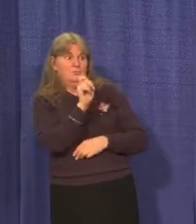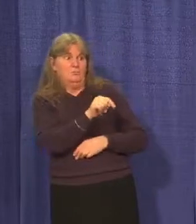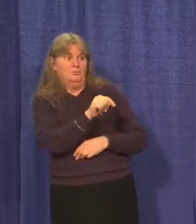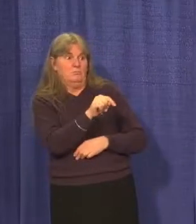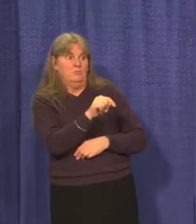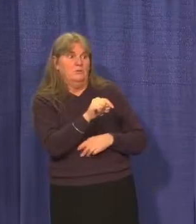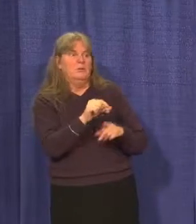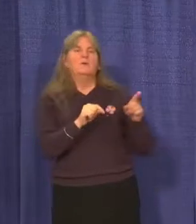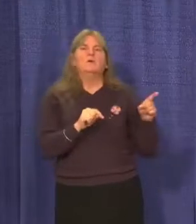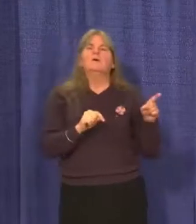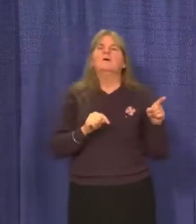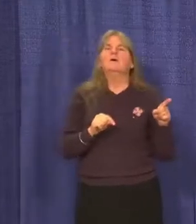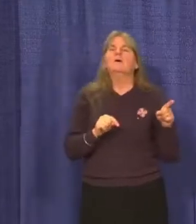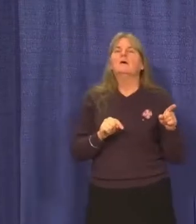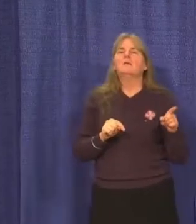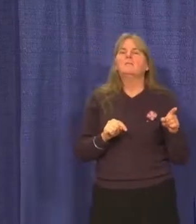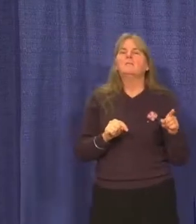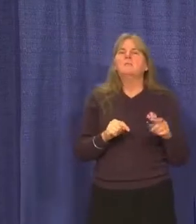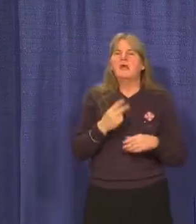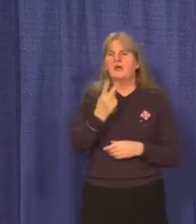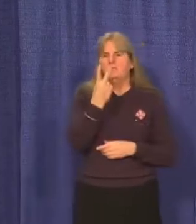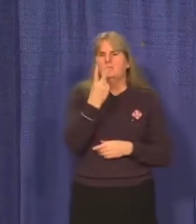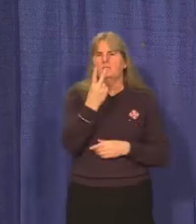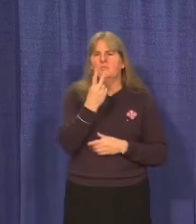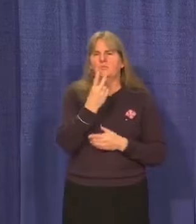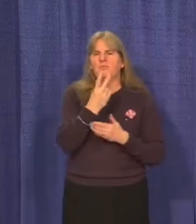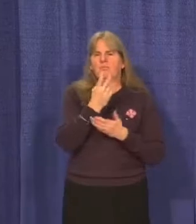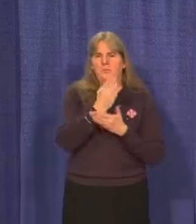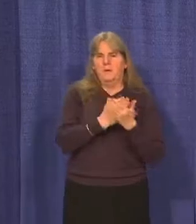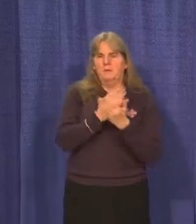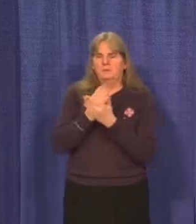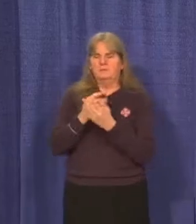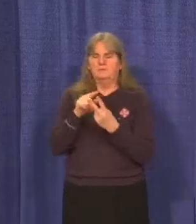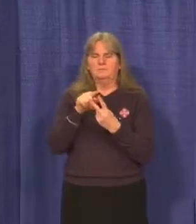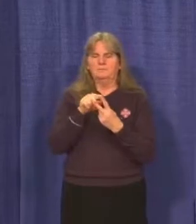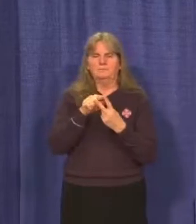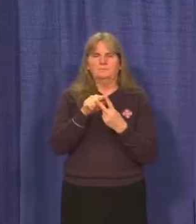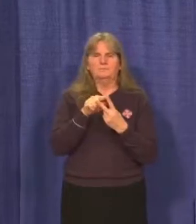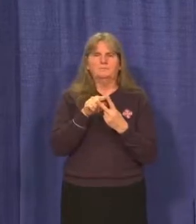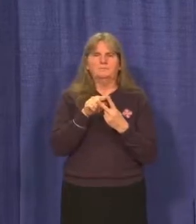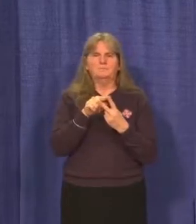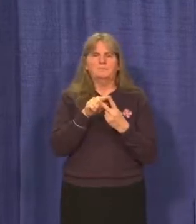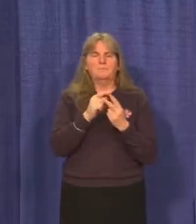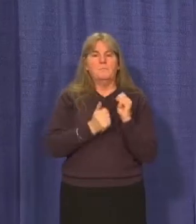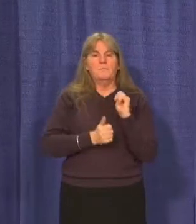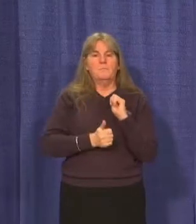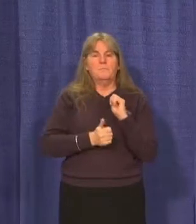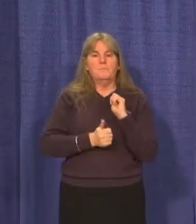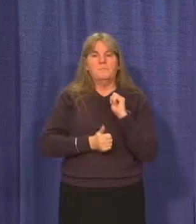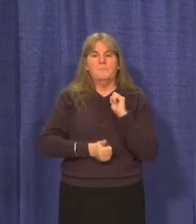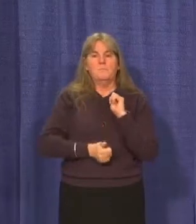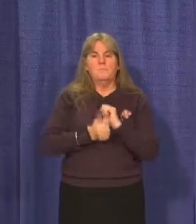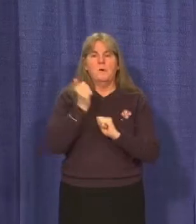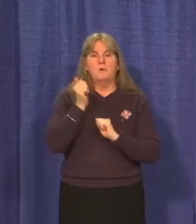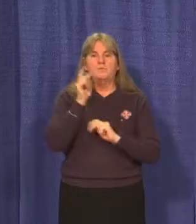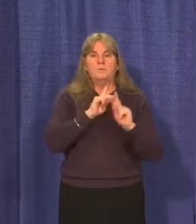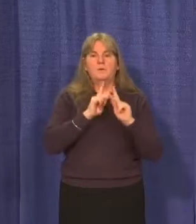that? So there are two parts to that. So really, most people living